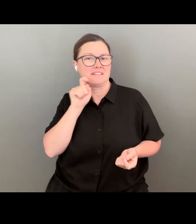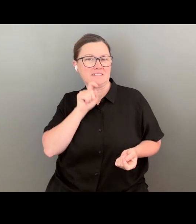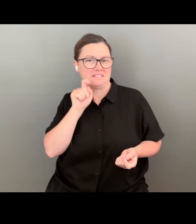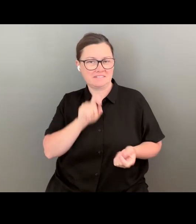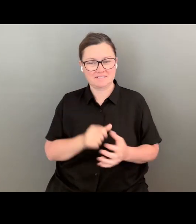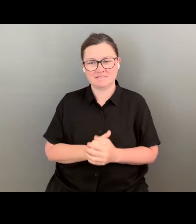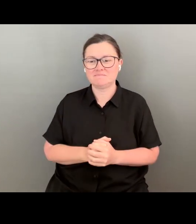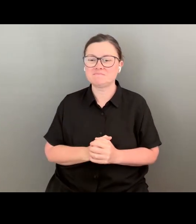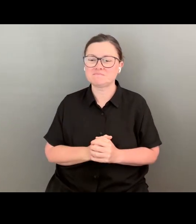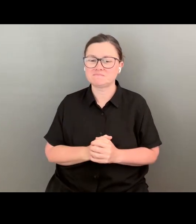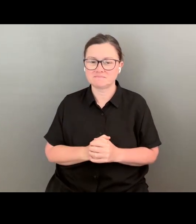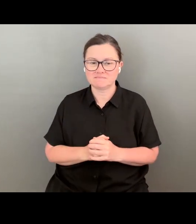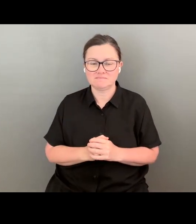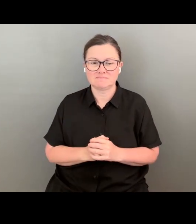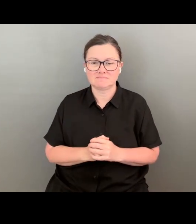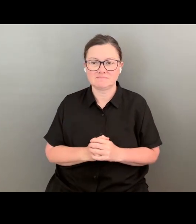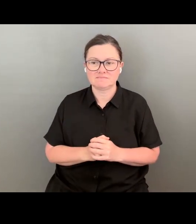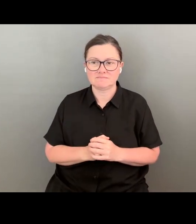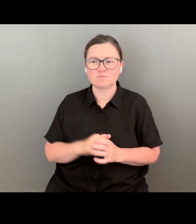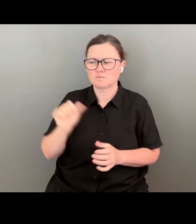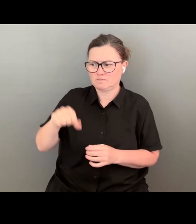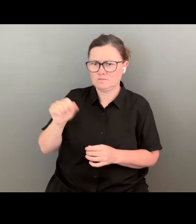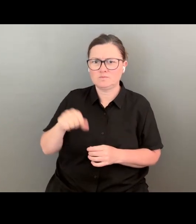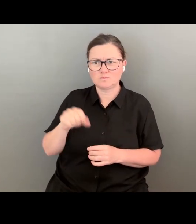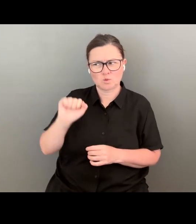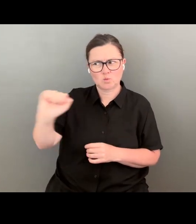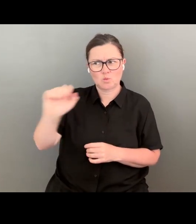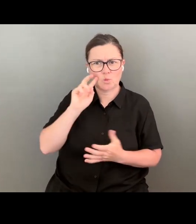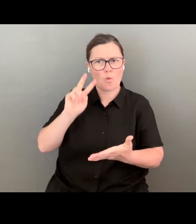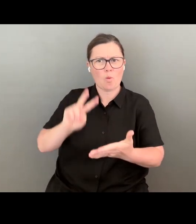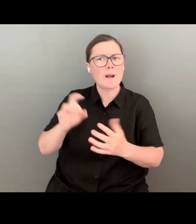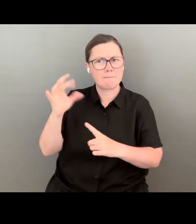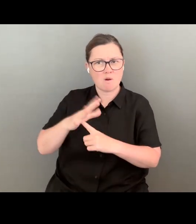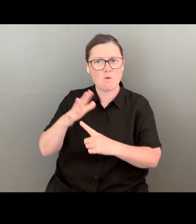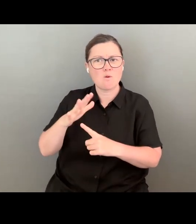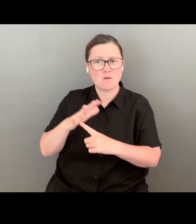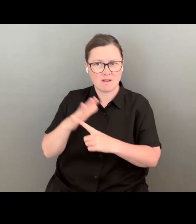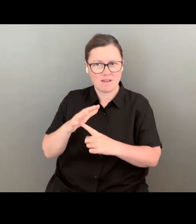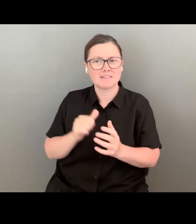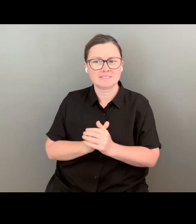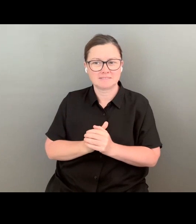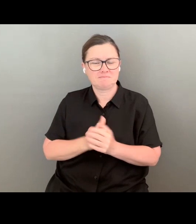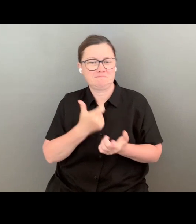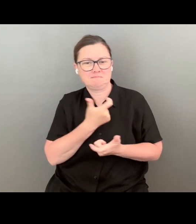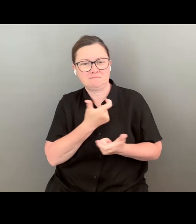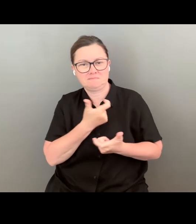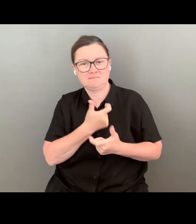Okay. Can. Let's see.